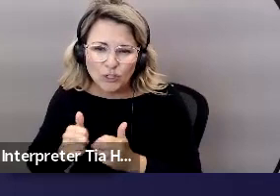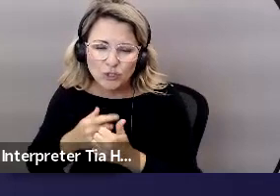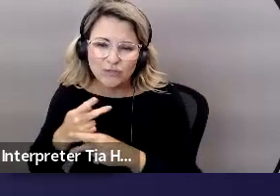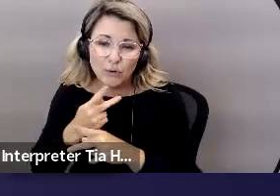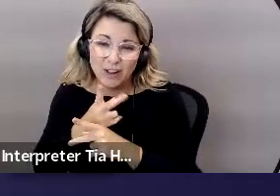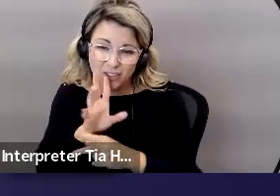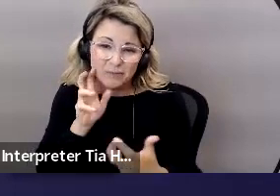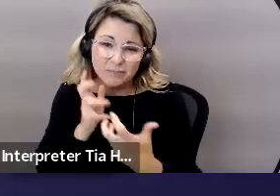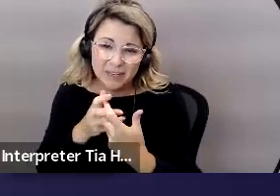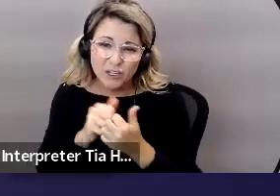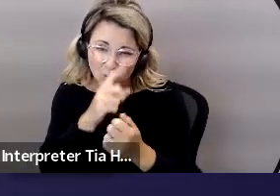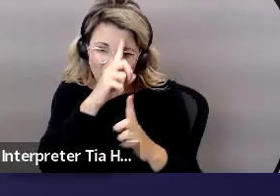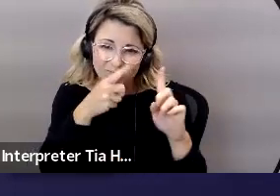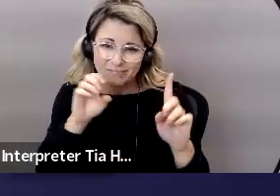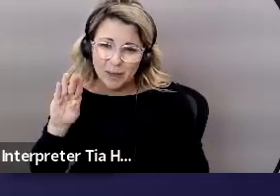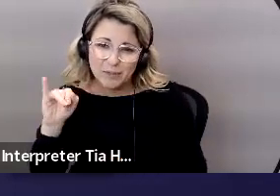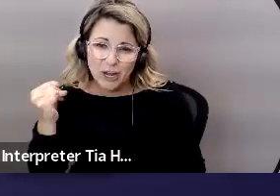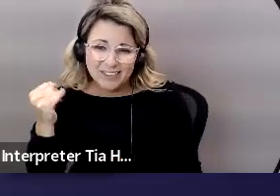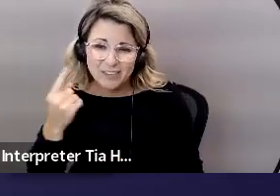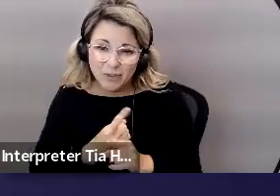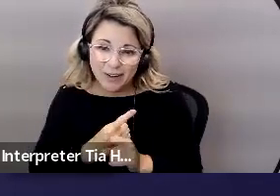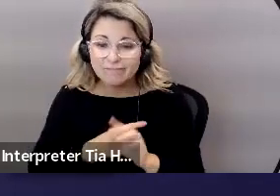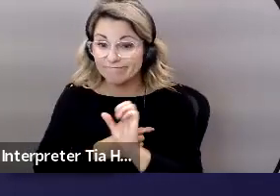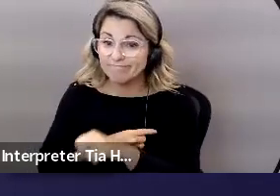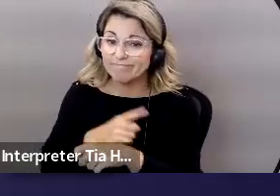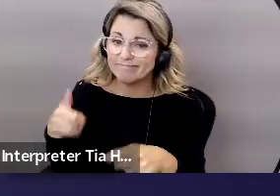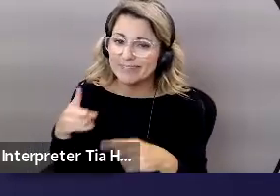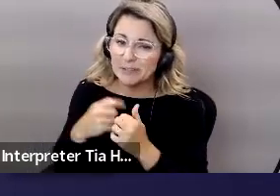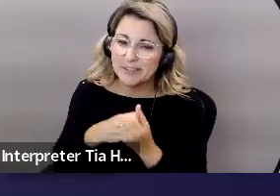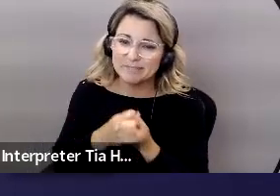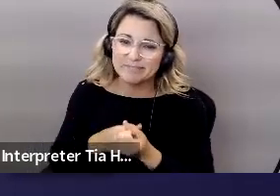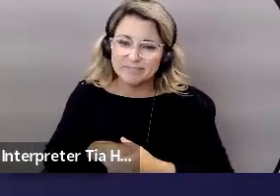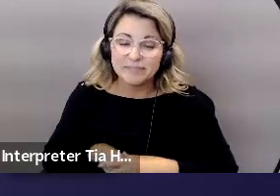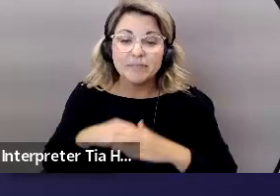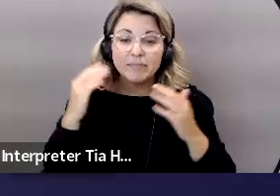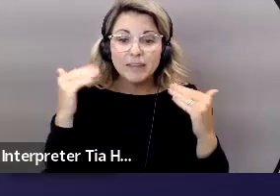absolutely. That's a great way of putting it. Dr. Rumrill: Let's go on to the next,